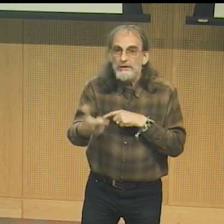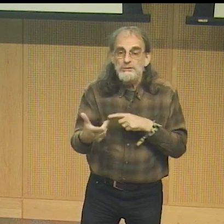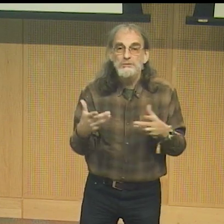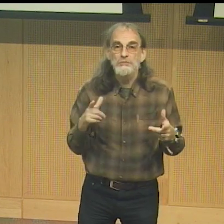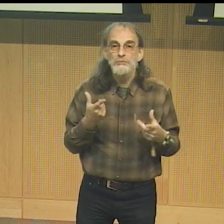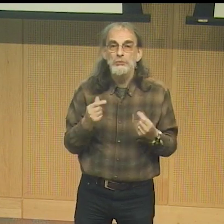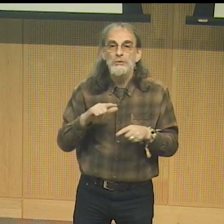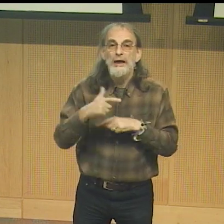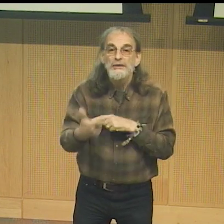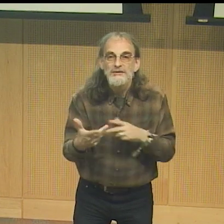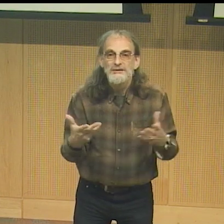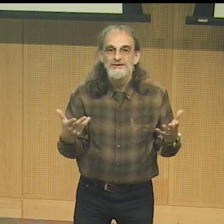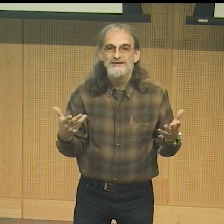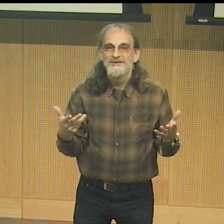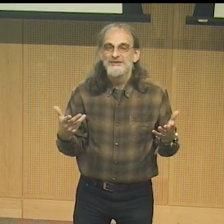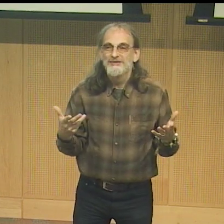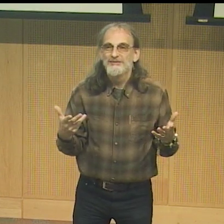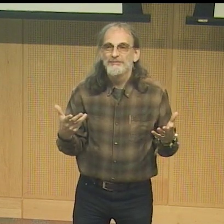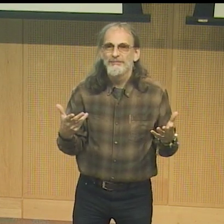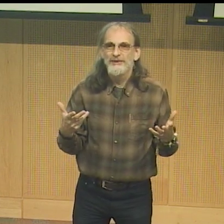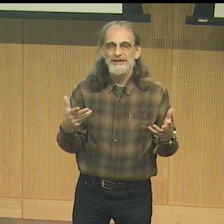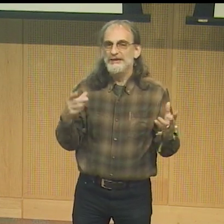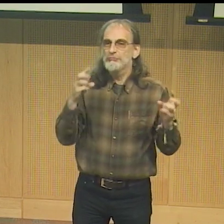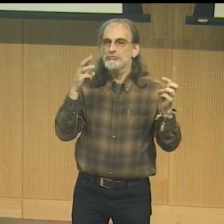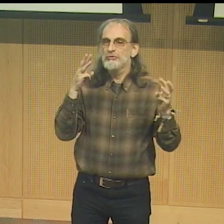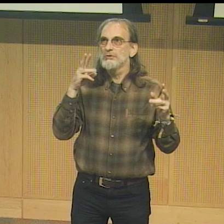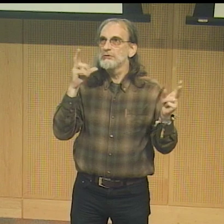I don't necessarily have the answer with regard to what's next.